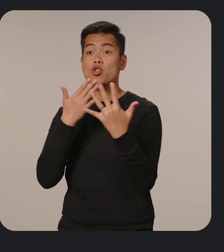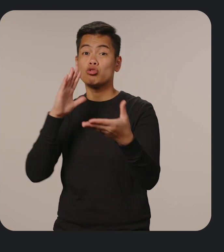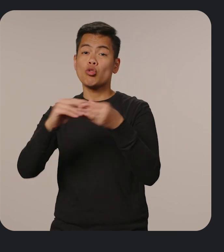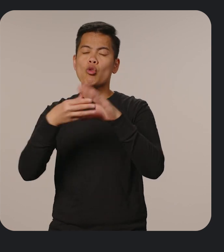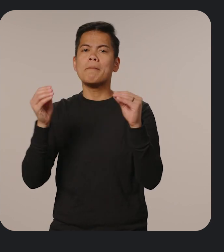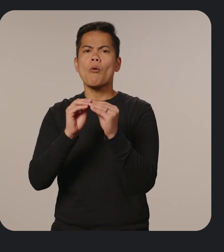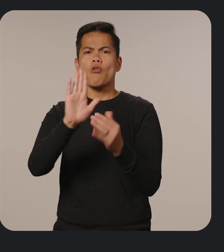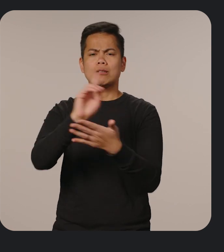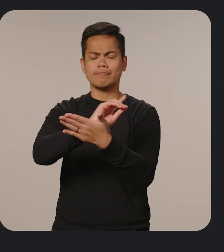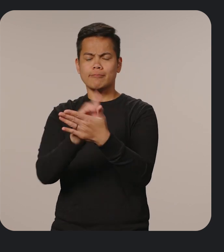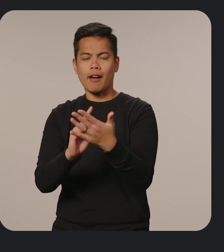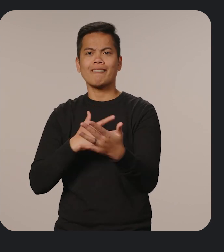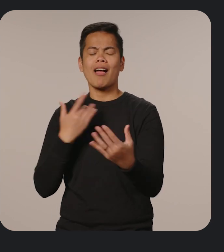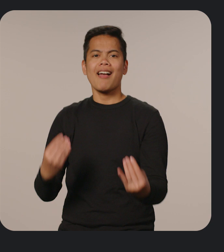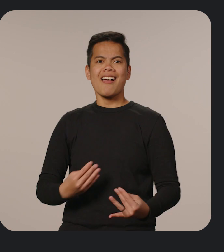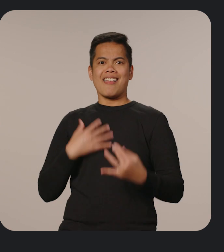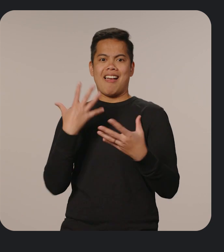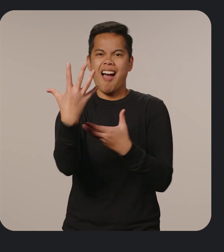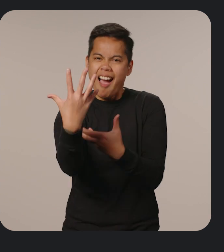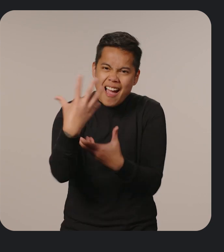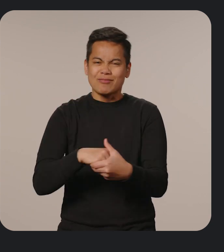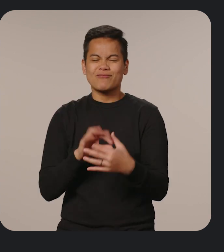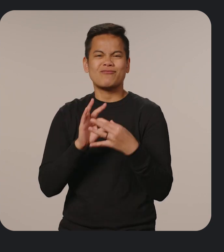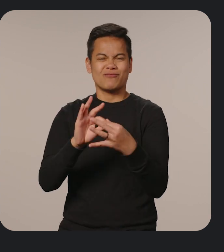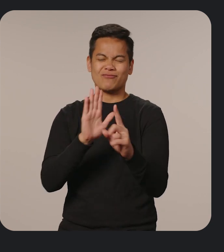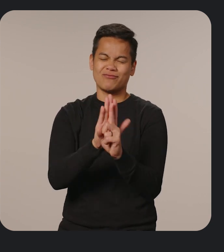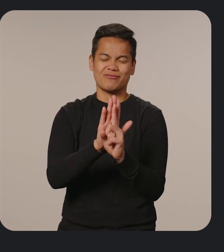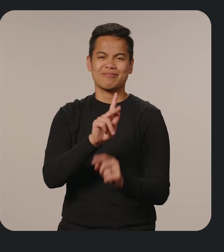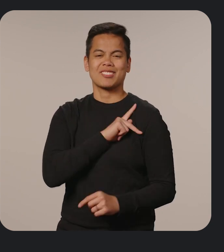Now that we've got excited about these compelling updates to the system,